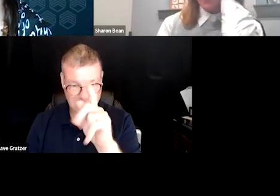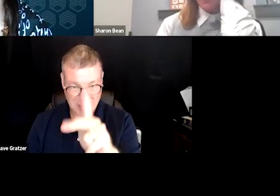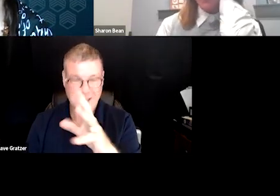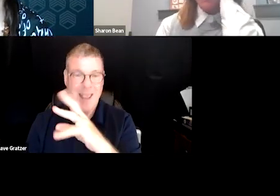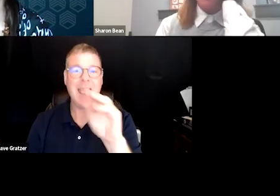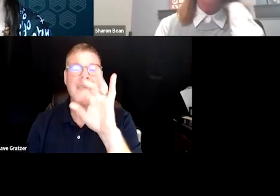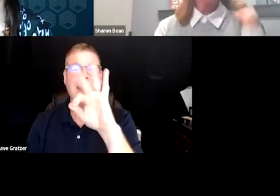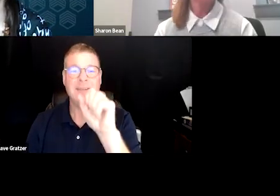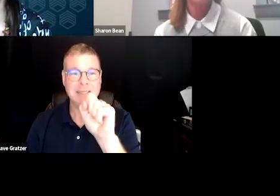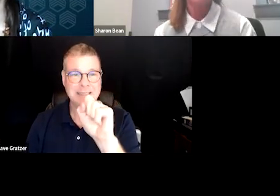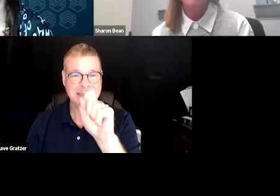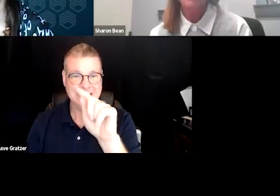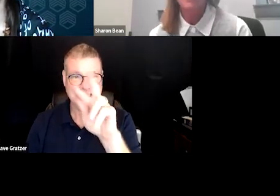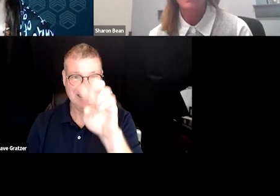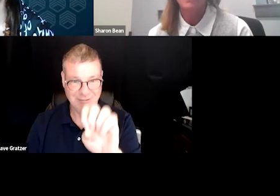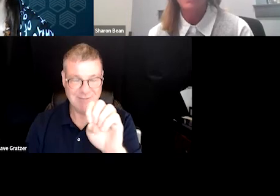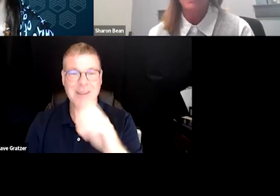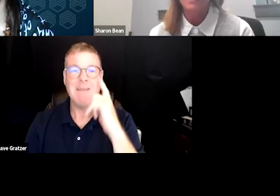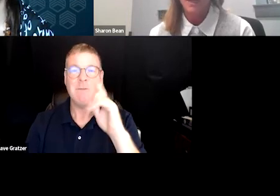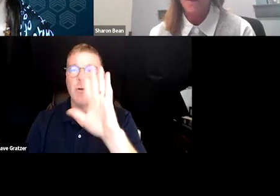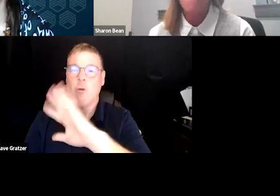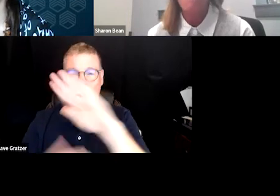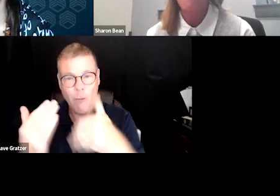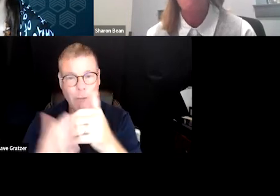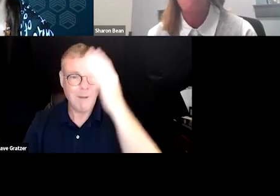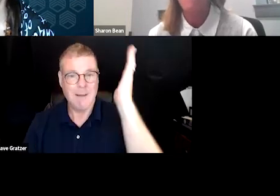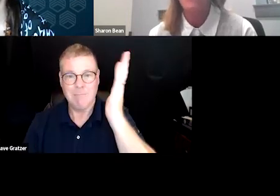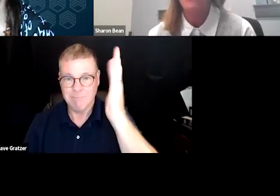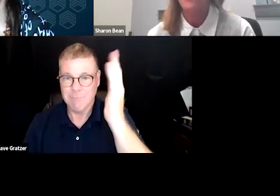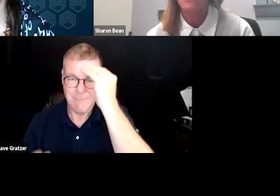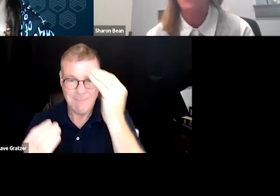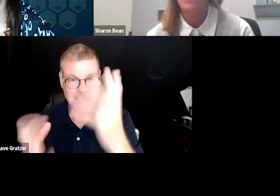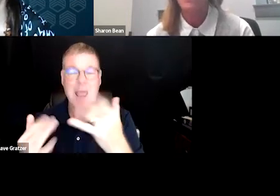for your really informative presentations today. I'm sure you've all seen,